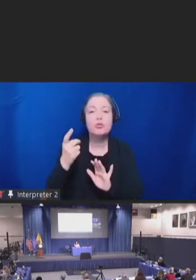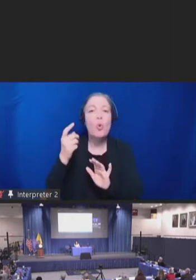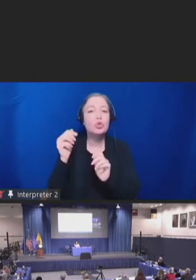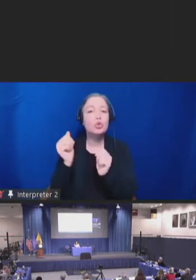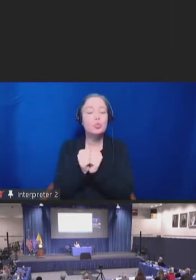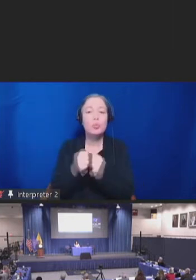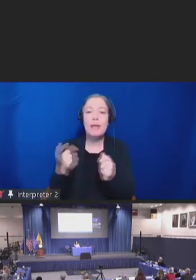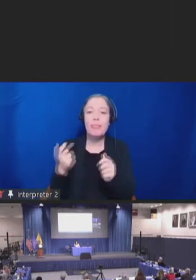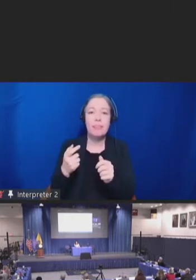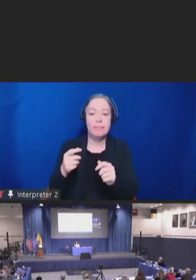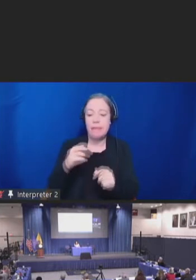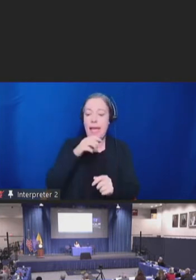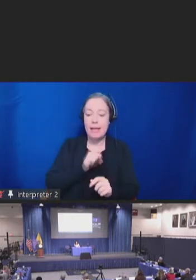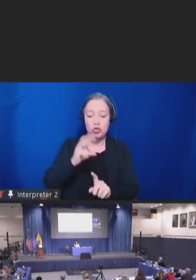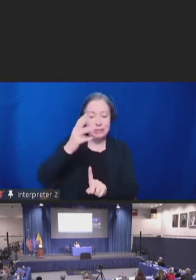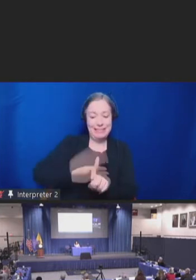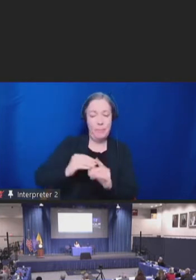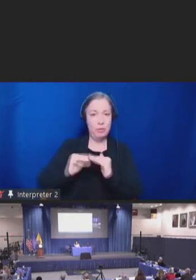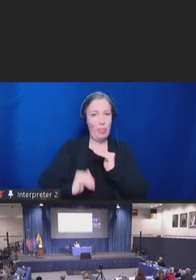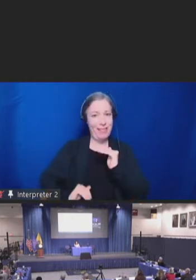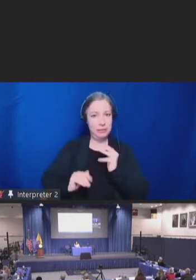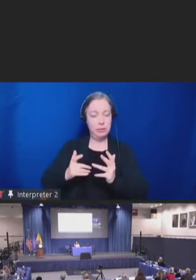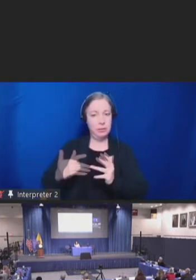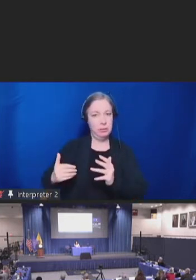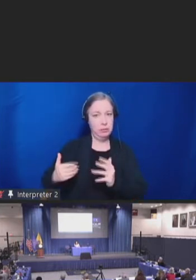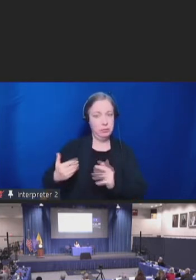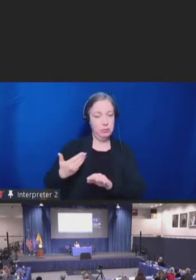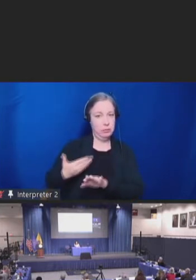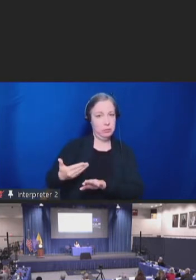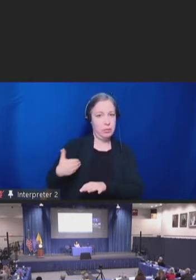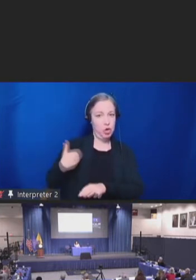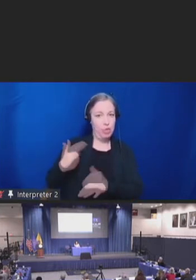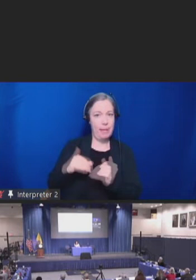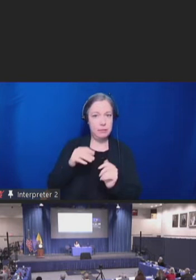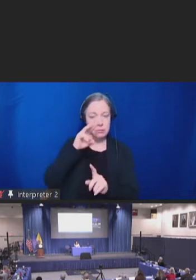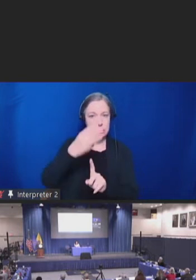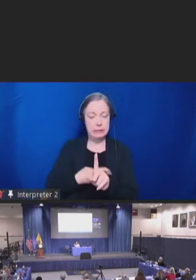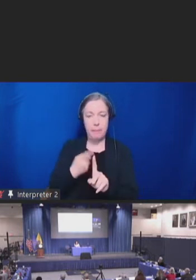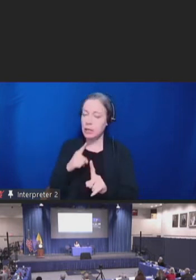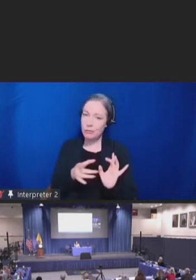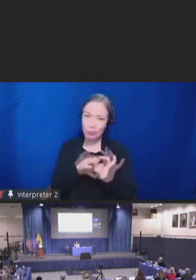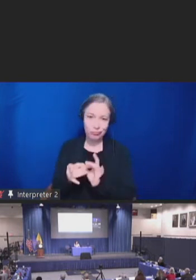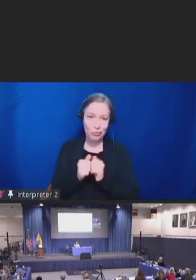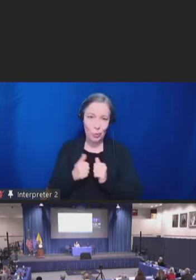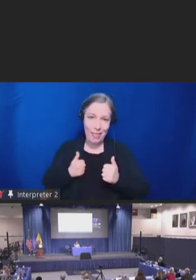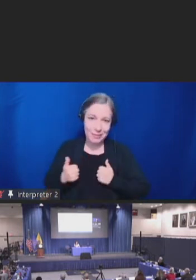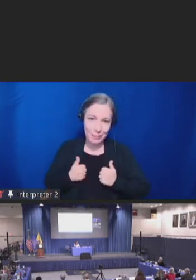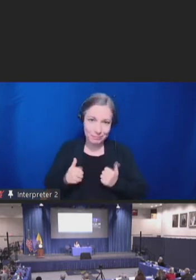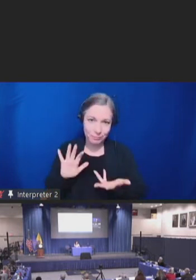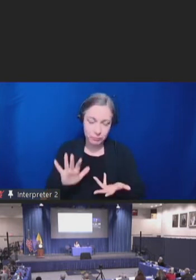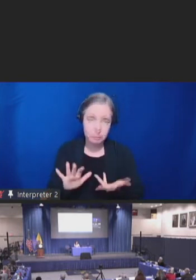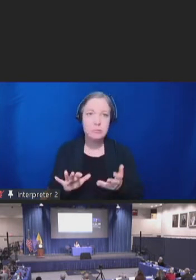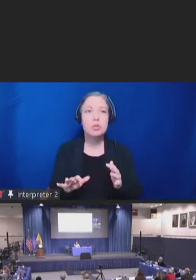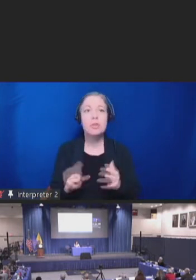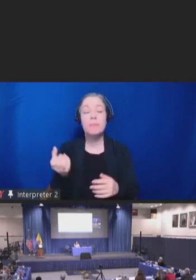Next slide, please. So, in terms of the results of this study, there were more than 14,000 children with